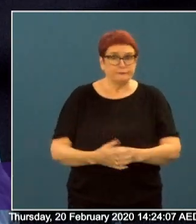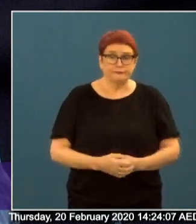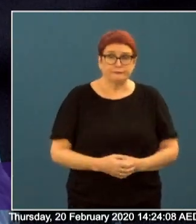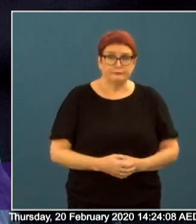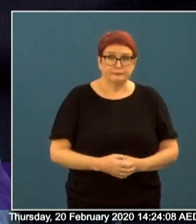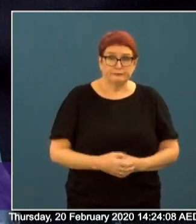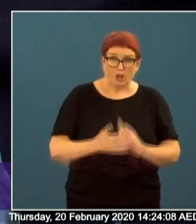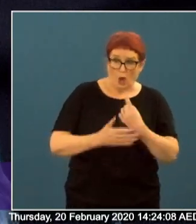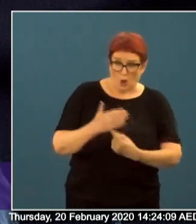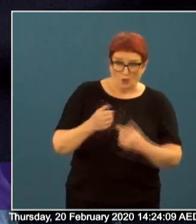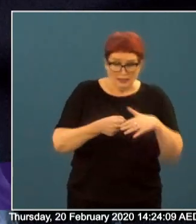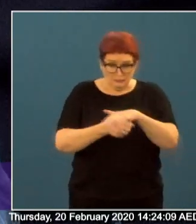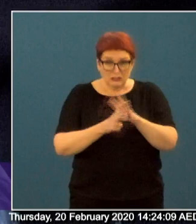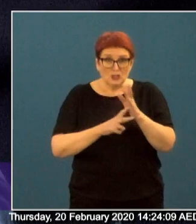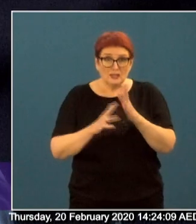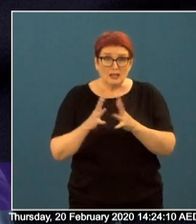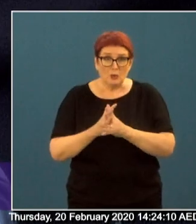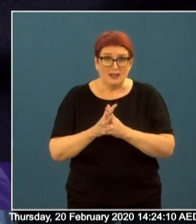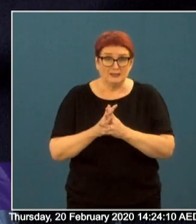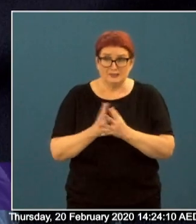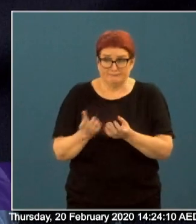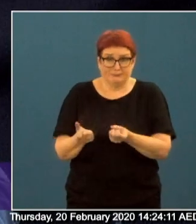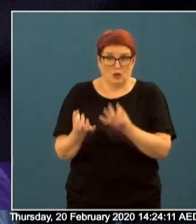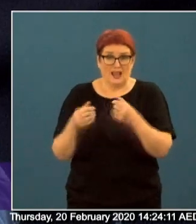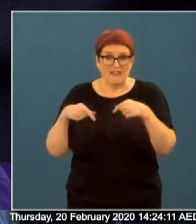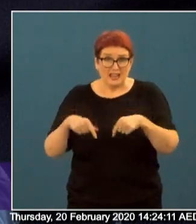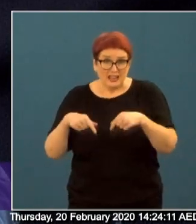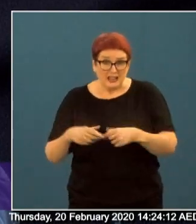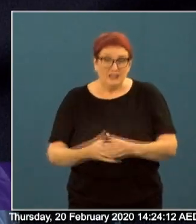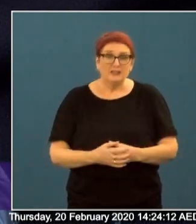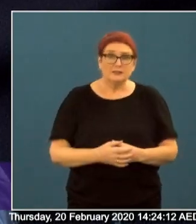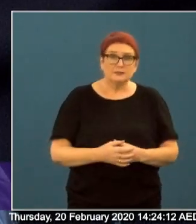We, really, must make sure that these kind of — this kind of information